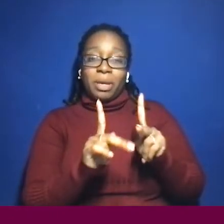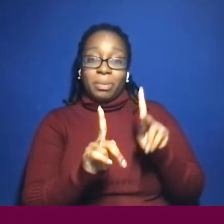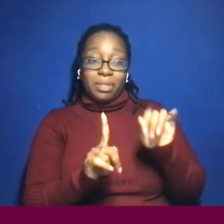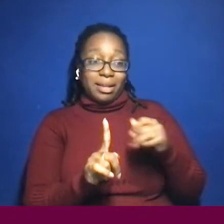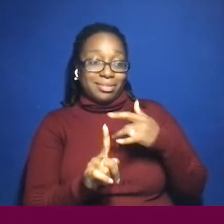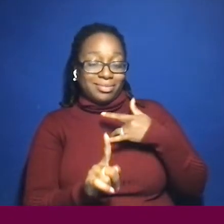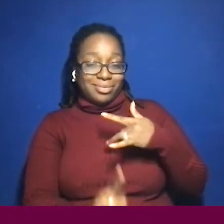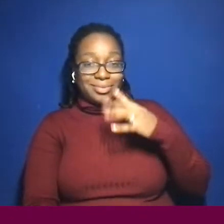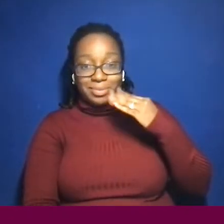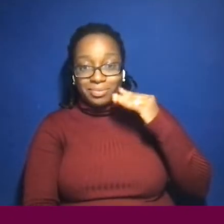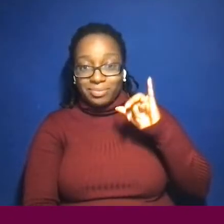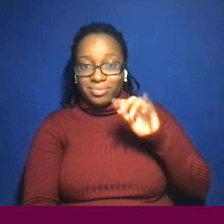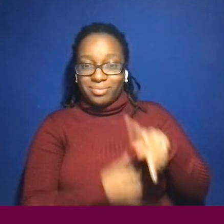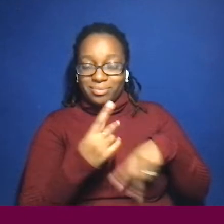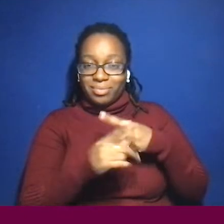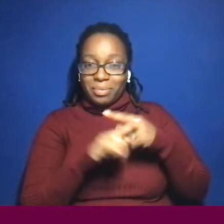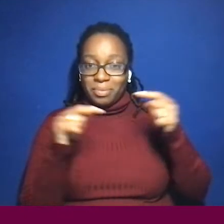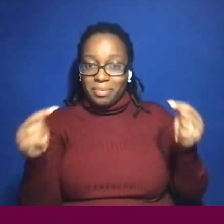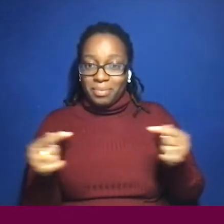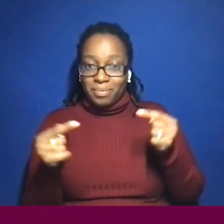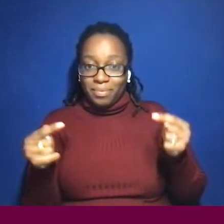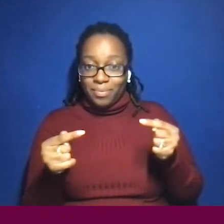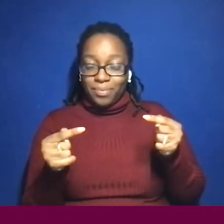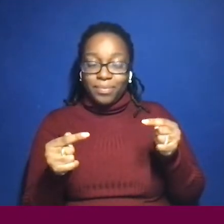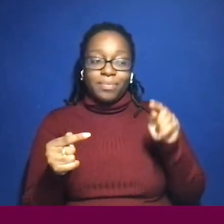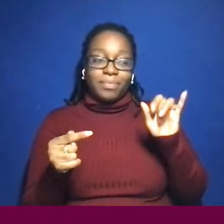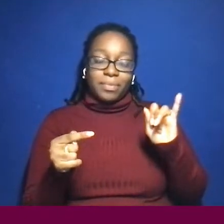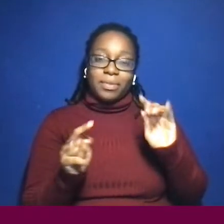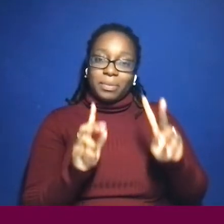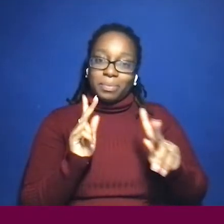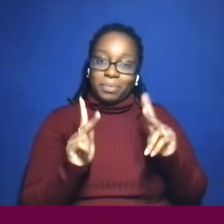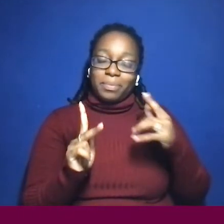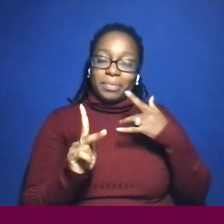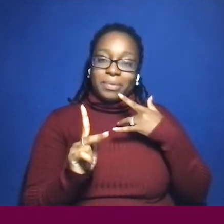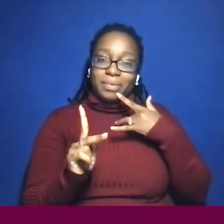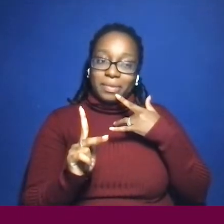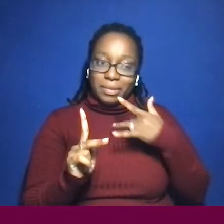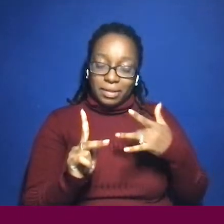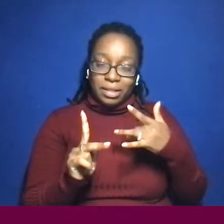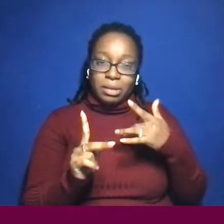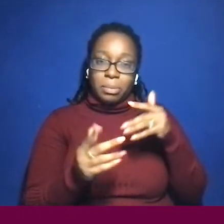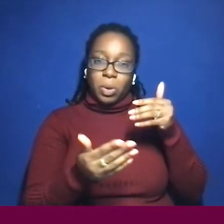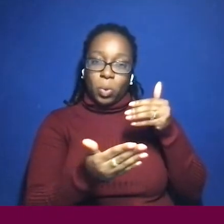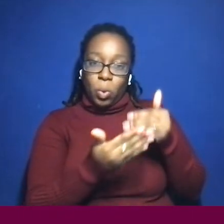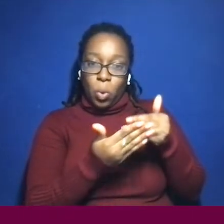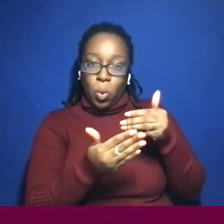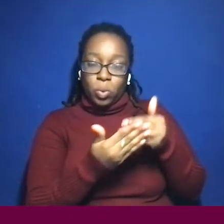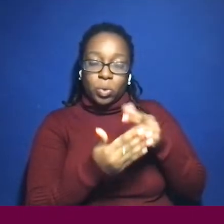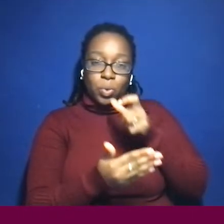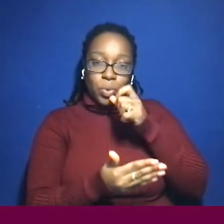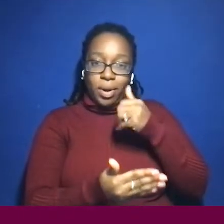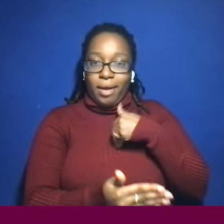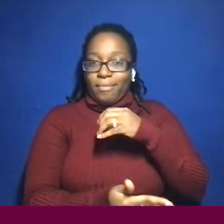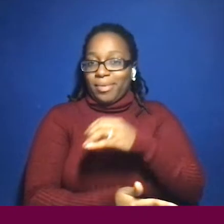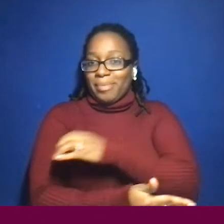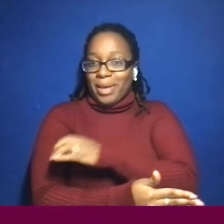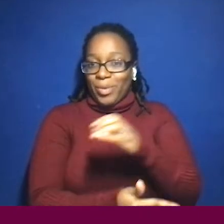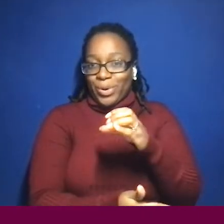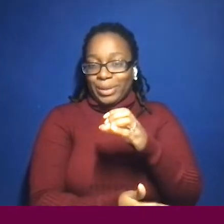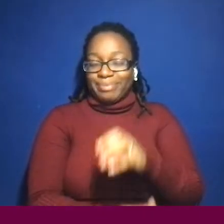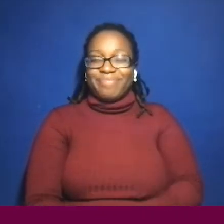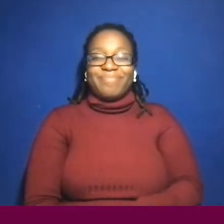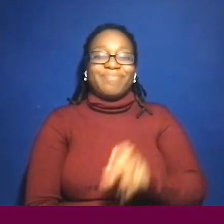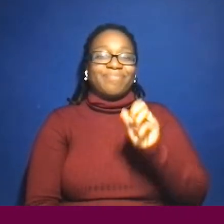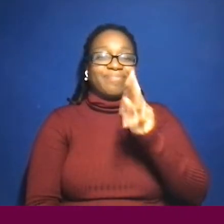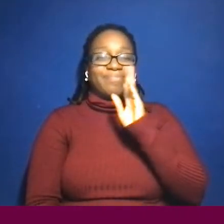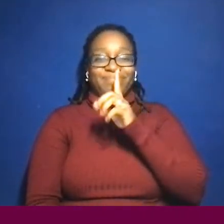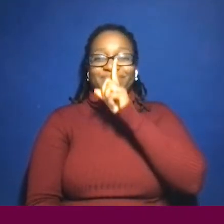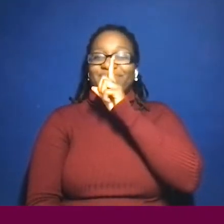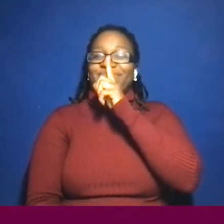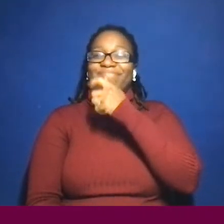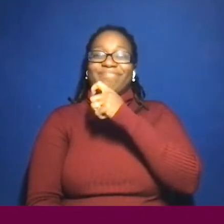the pain are the people who are the closest to the power. So I'll stop there. Now I've given